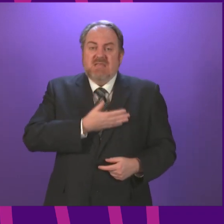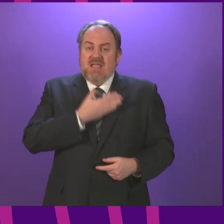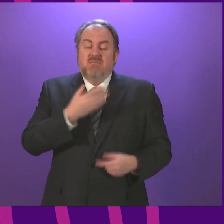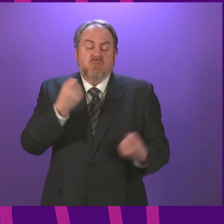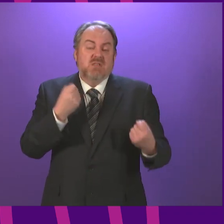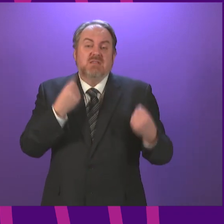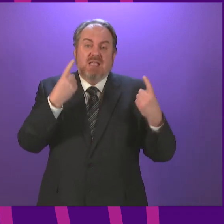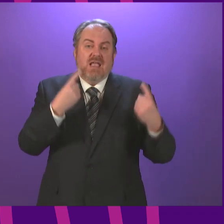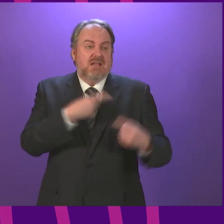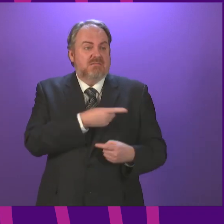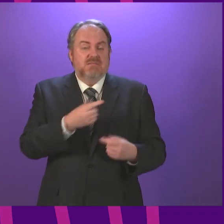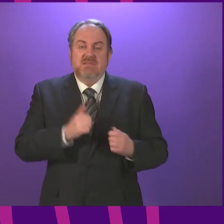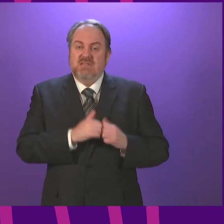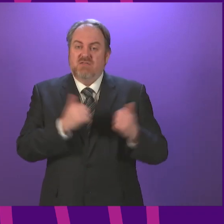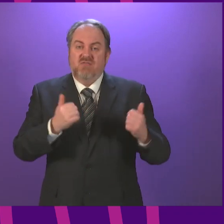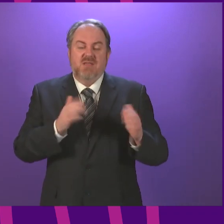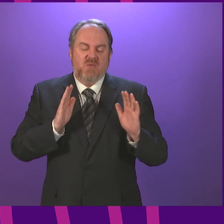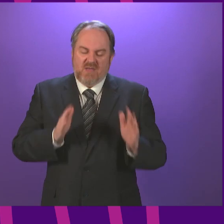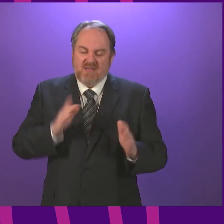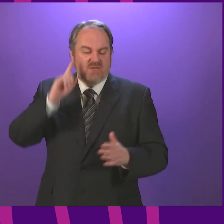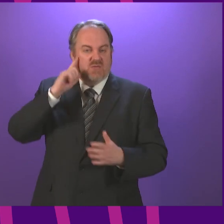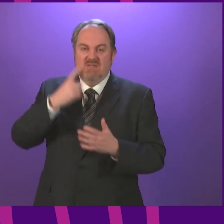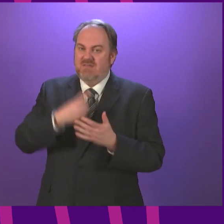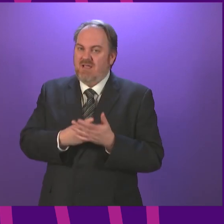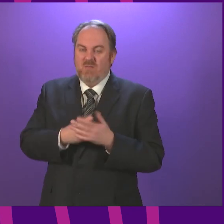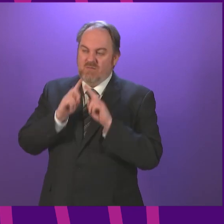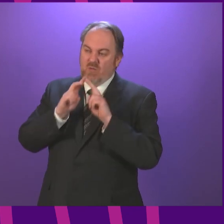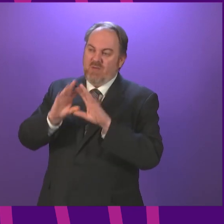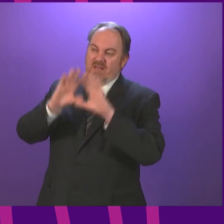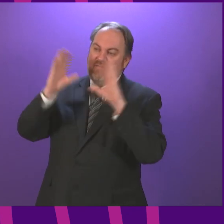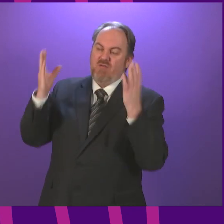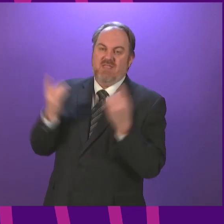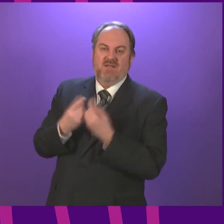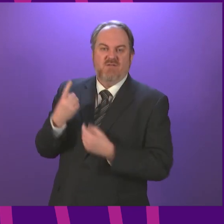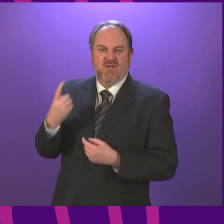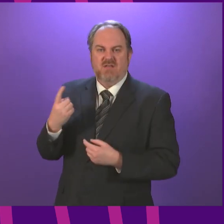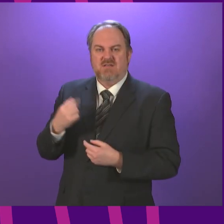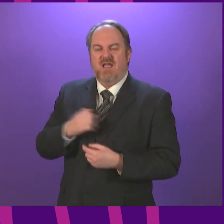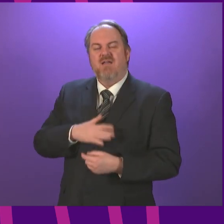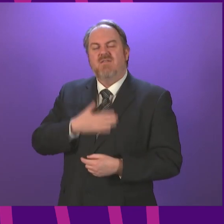I sympathise, but we have to take such decisions in the round. We are striking the best balance overall.